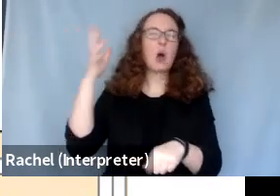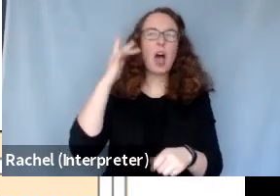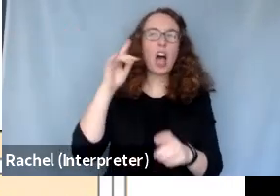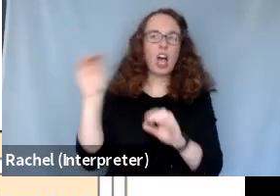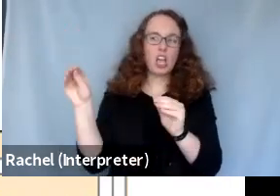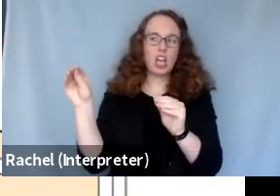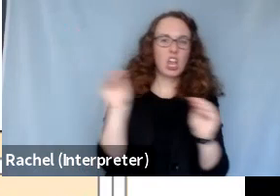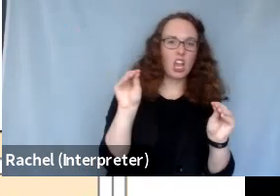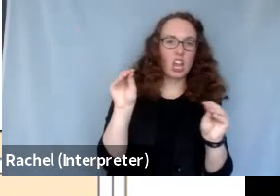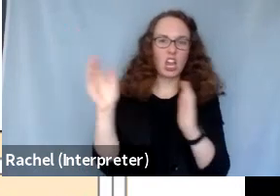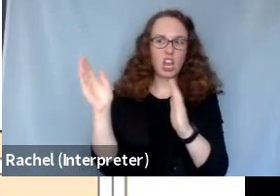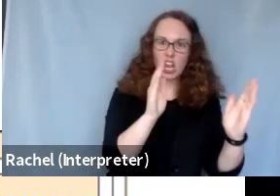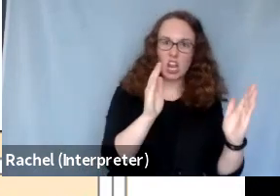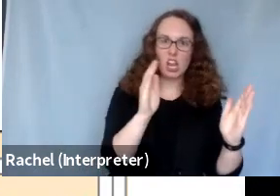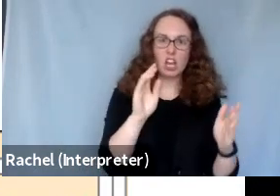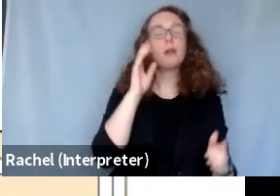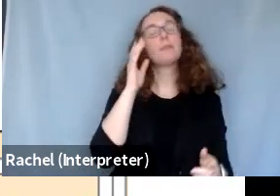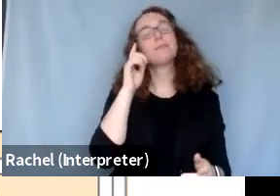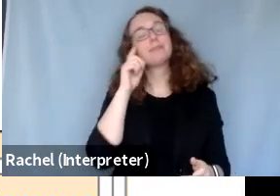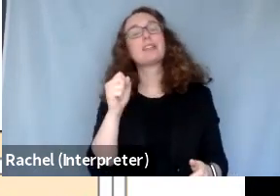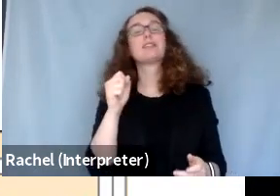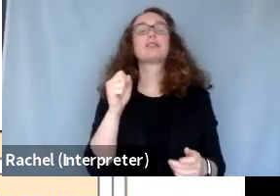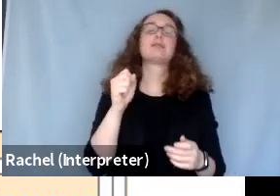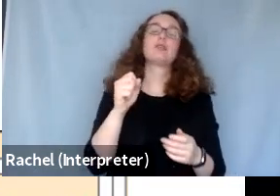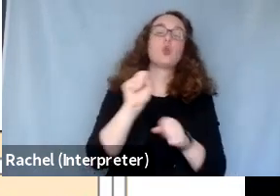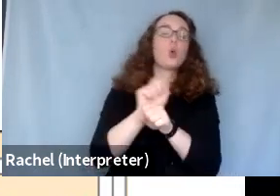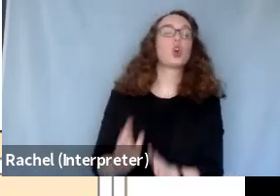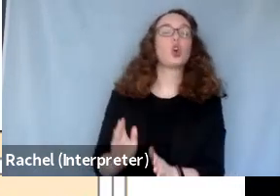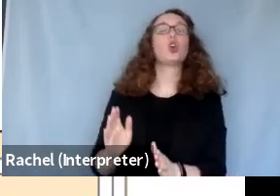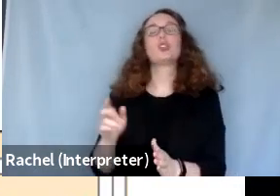that 9 a.m to 5 p.m doesn't accommodate, we'll open a little early